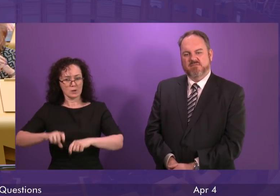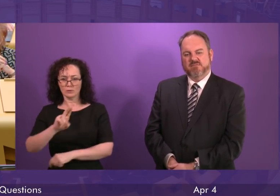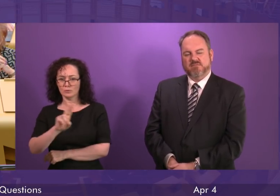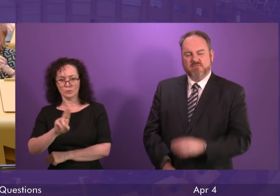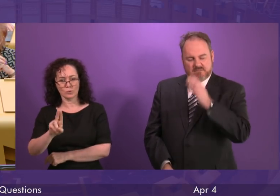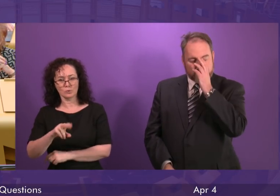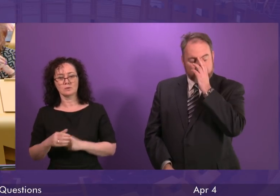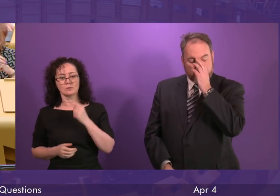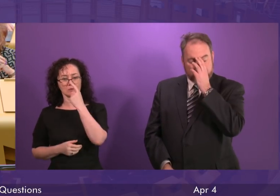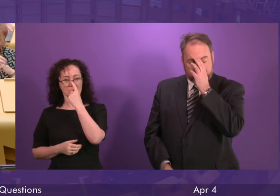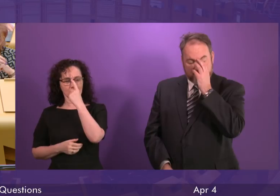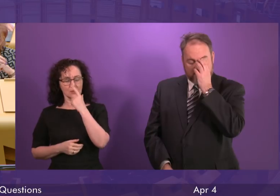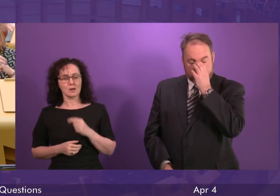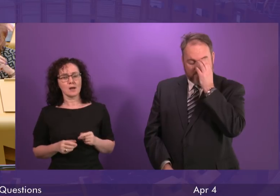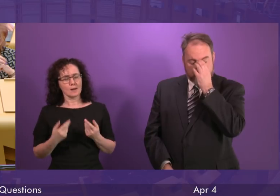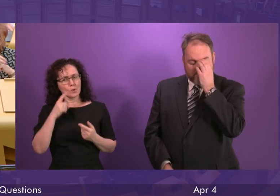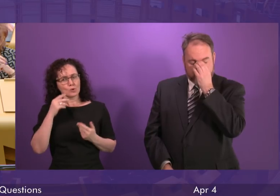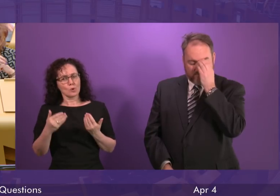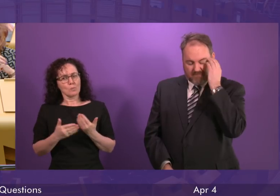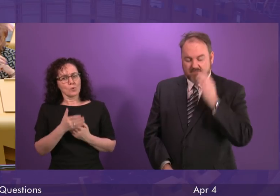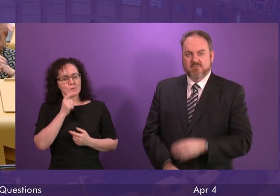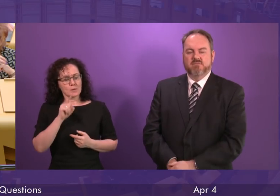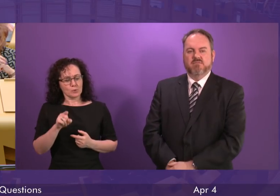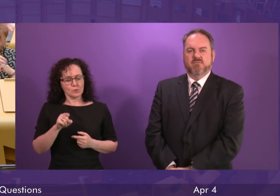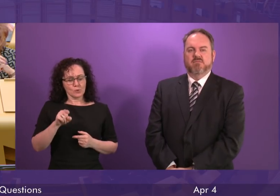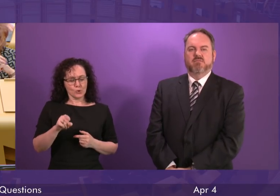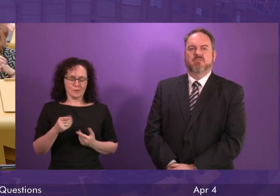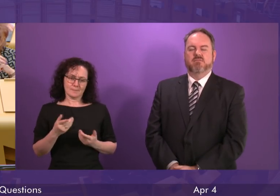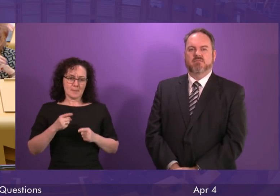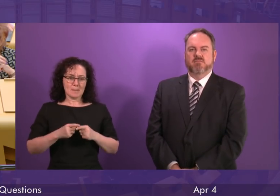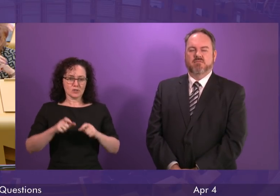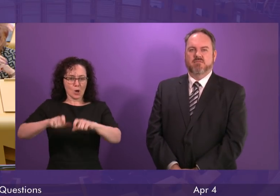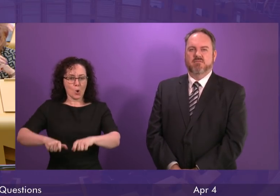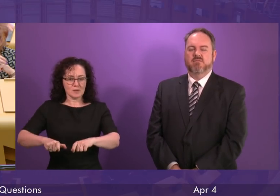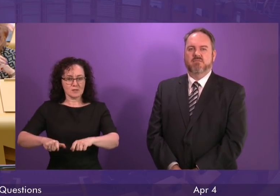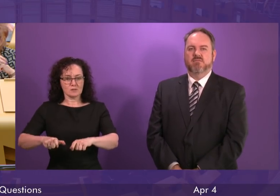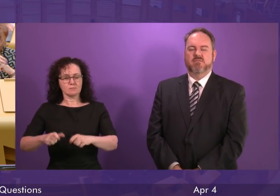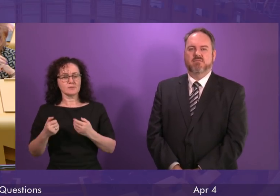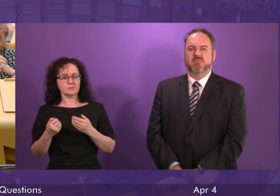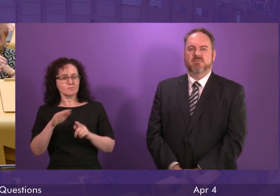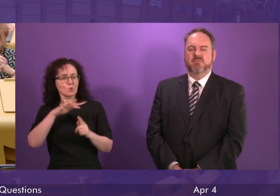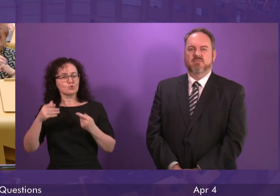temporary accommodation in the social rented sector. For others, the Homeless Persons (Unsuitable Accommodation) (Scotland) Amendment Order 2017 provides extra protection to ensure that